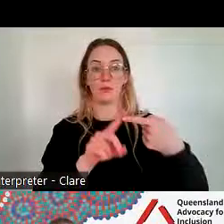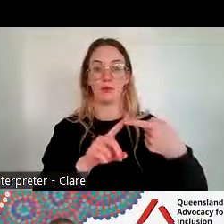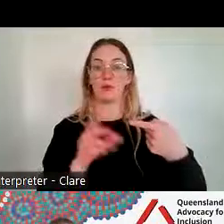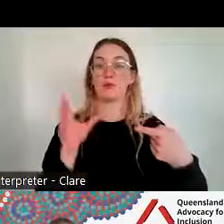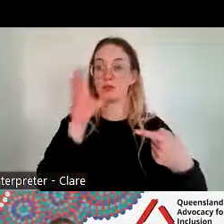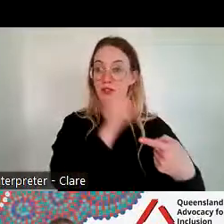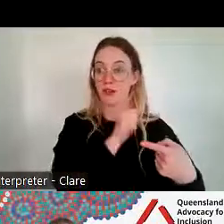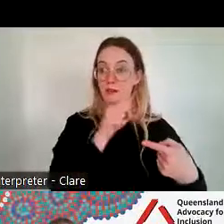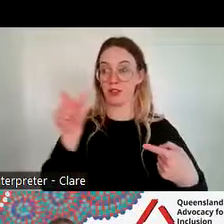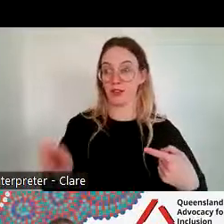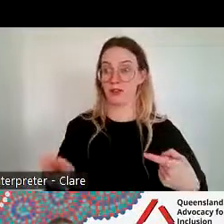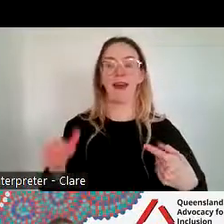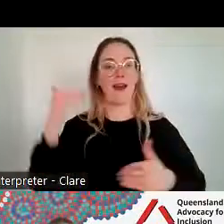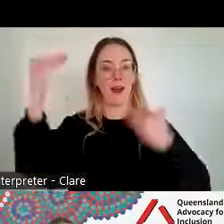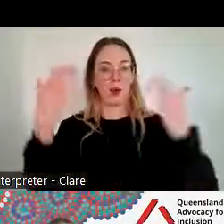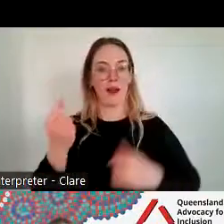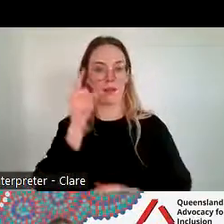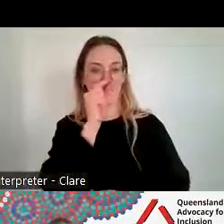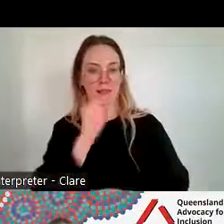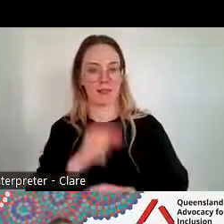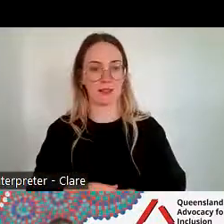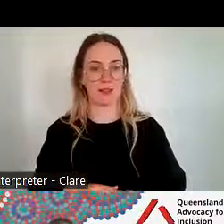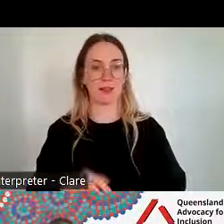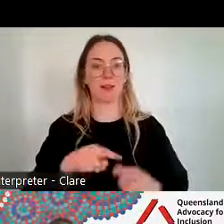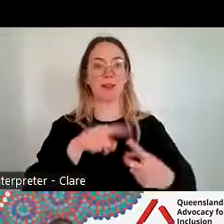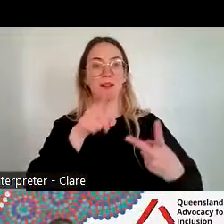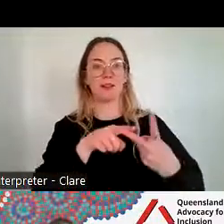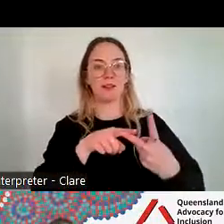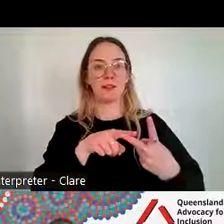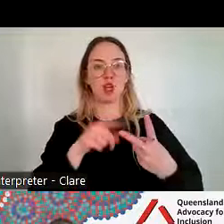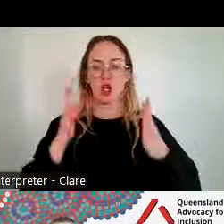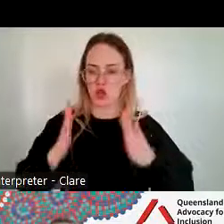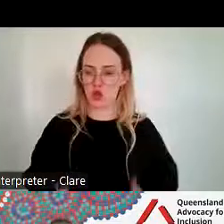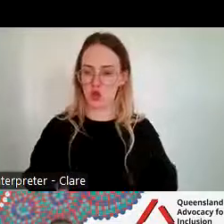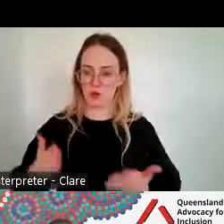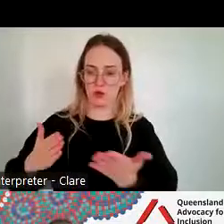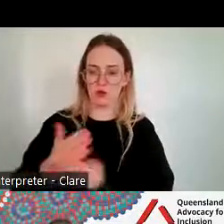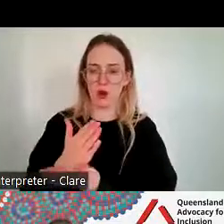secondly, that rights of all adults to the same human rights and fundamental freedoms must be recognised and taken into account.